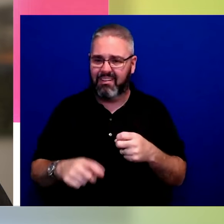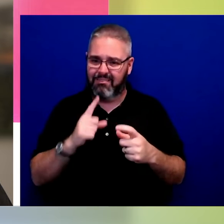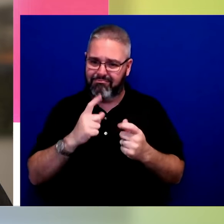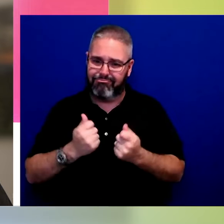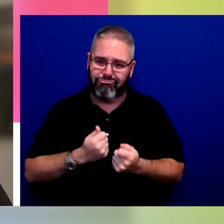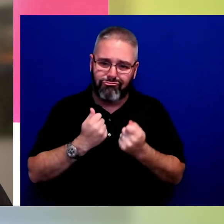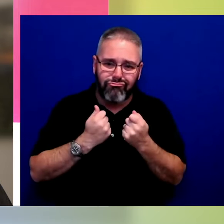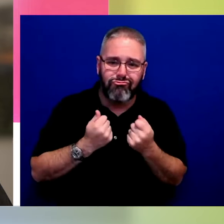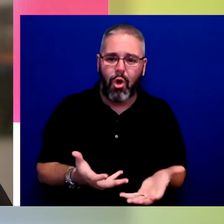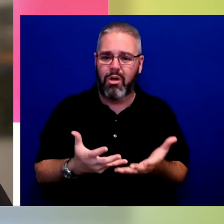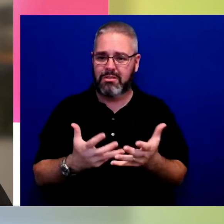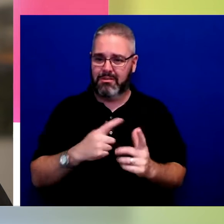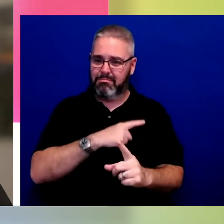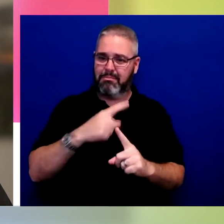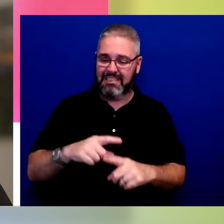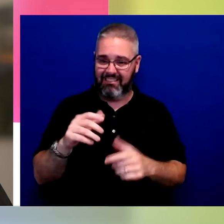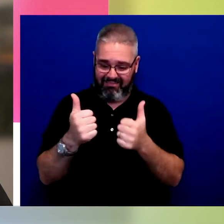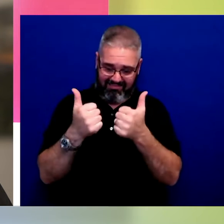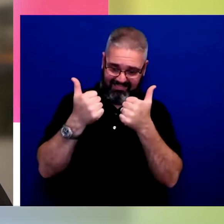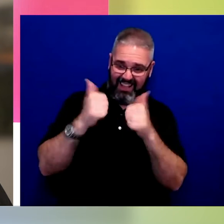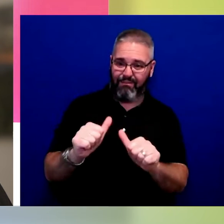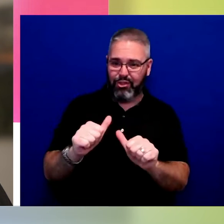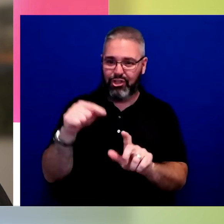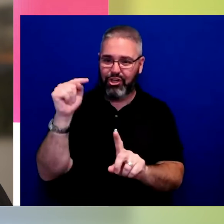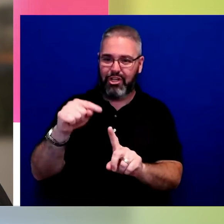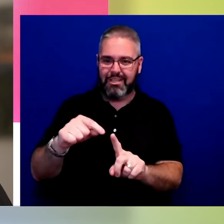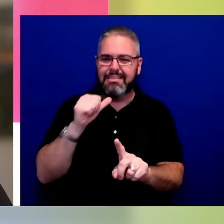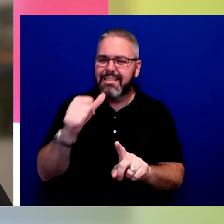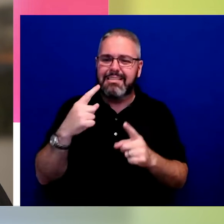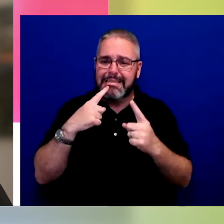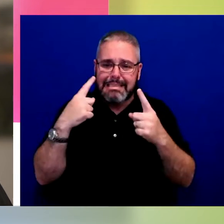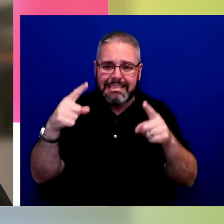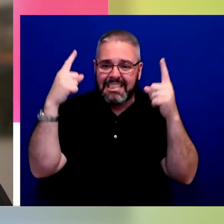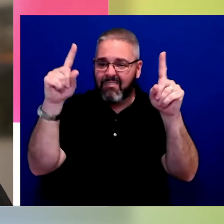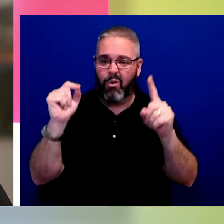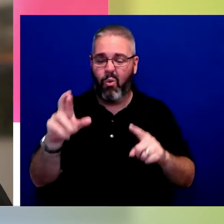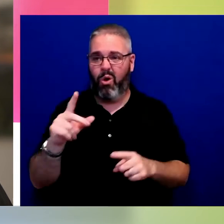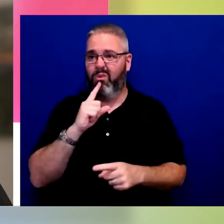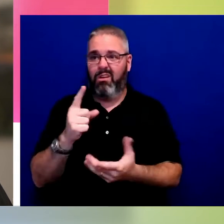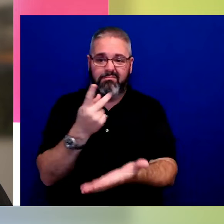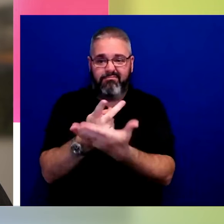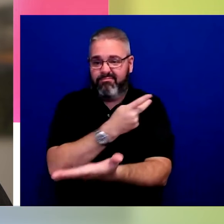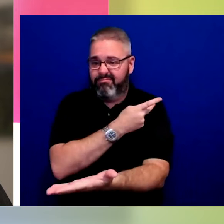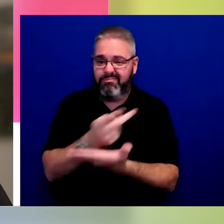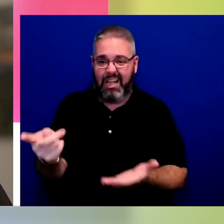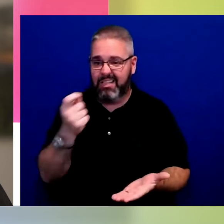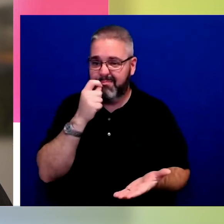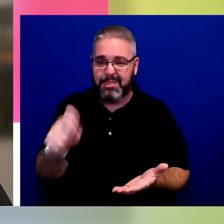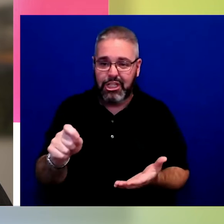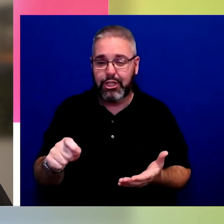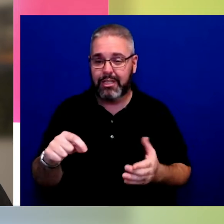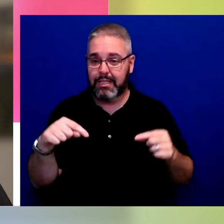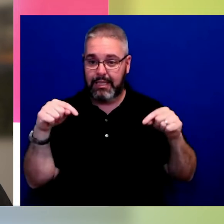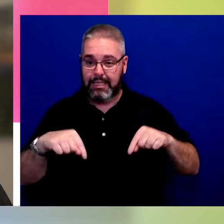and often the effort is unsuccessful or completely backfires. This can be heart-crushing,